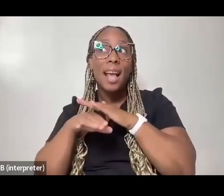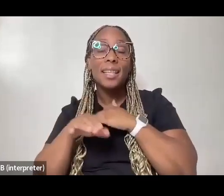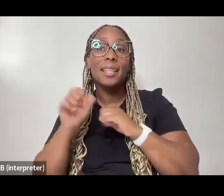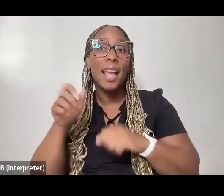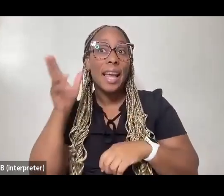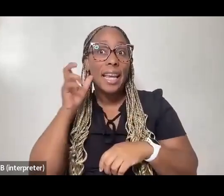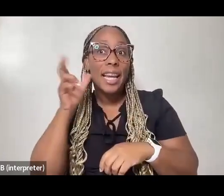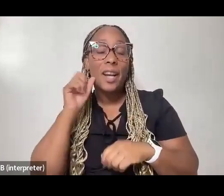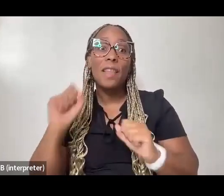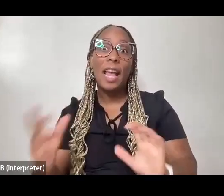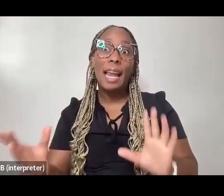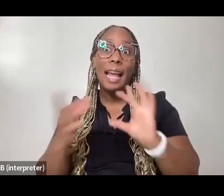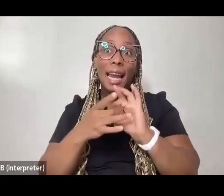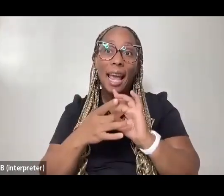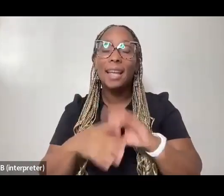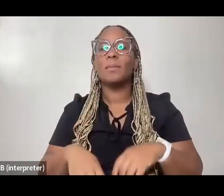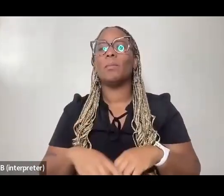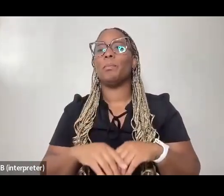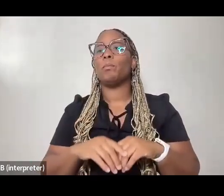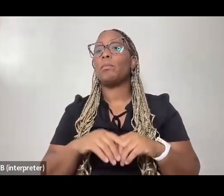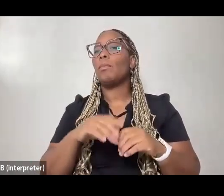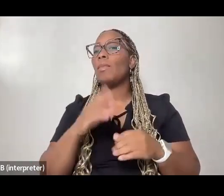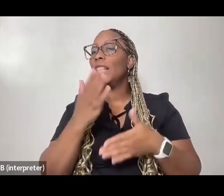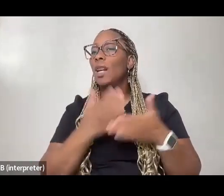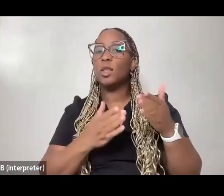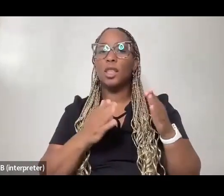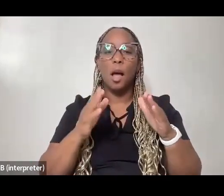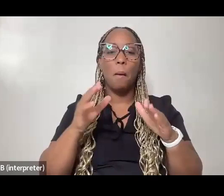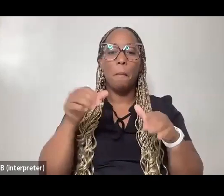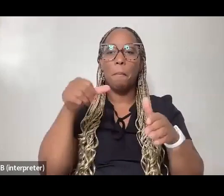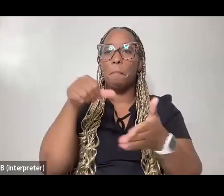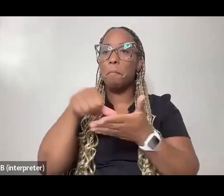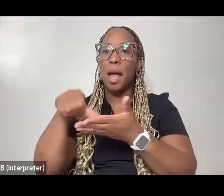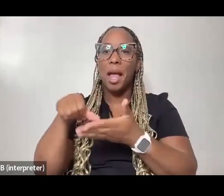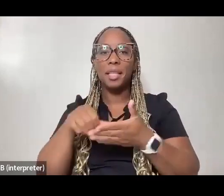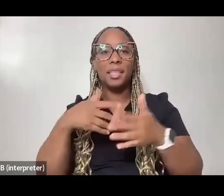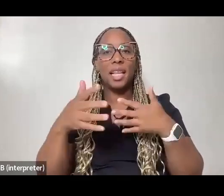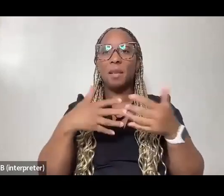sure that they can connect over. There are some buttons that have to be present regardless of what platform you are on.